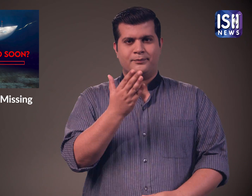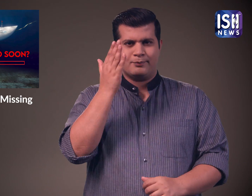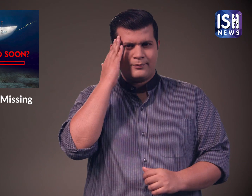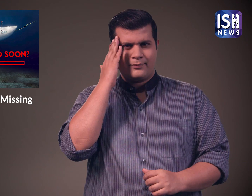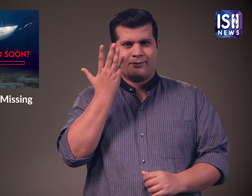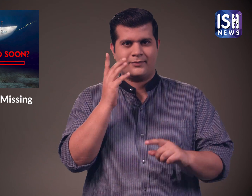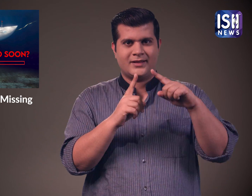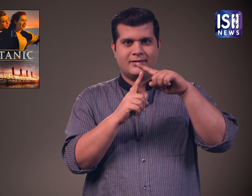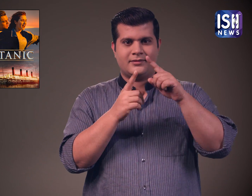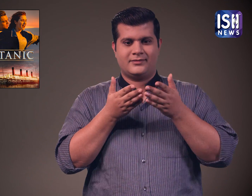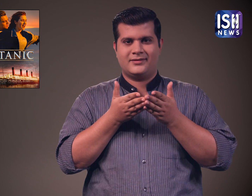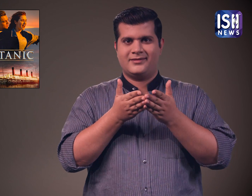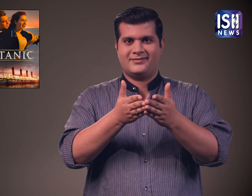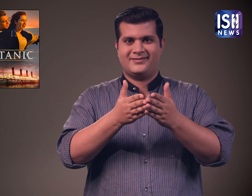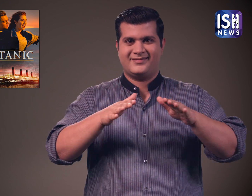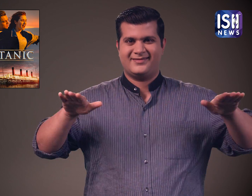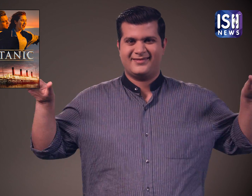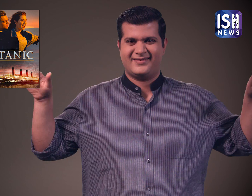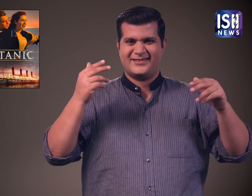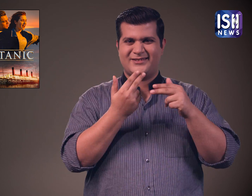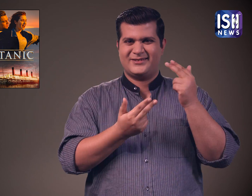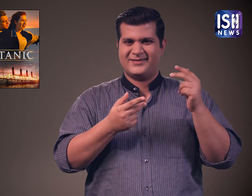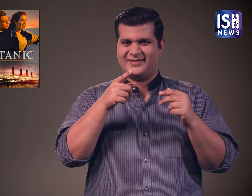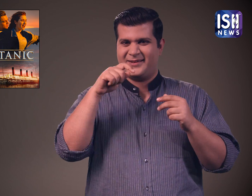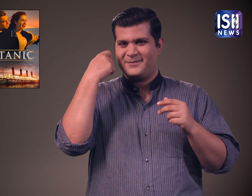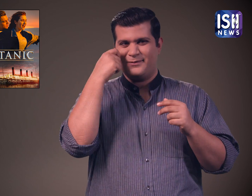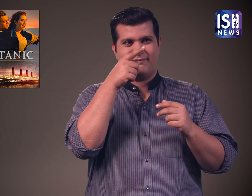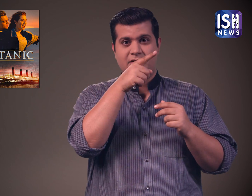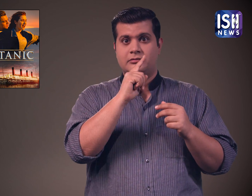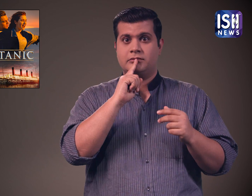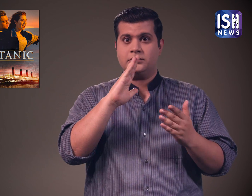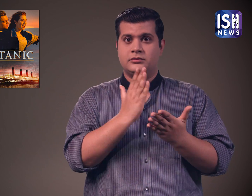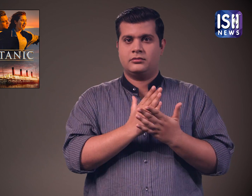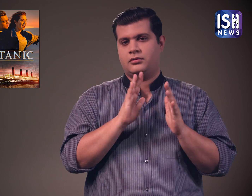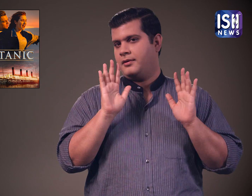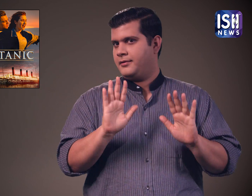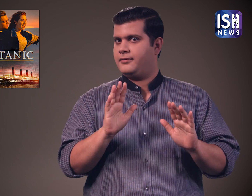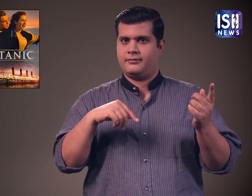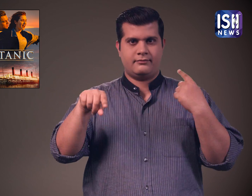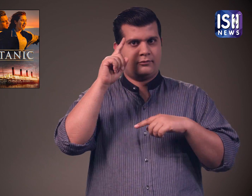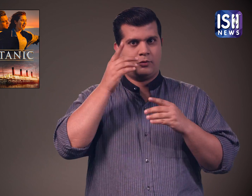You all must be knowing about the Titanic movie. This was a real life incident.